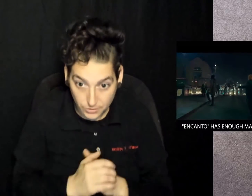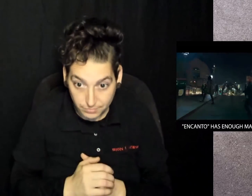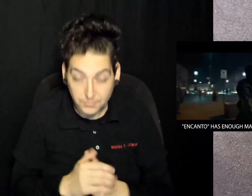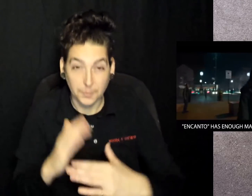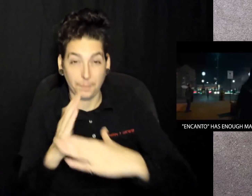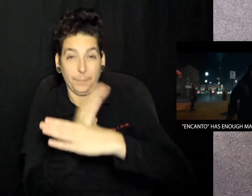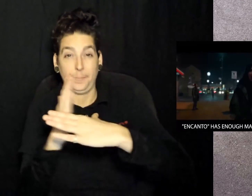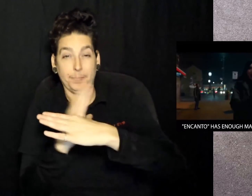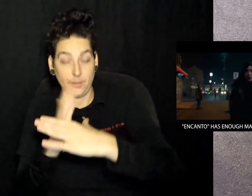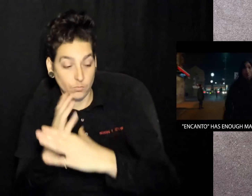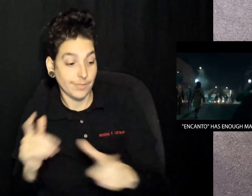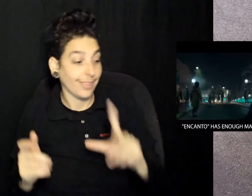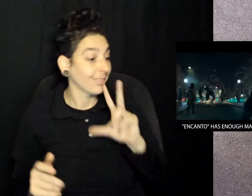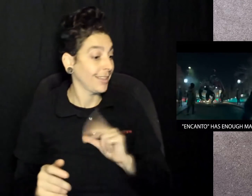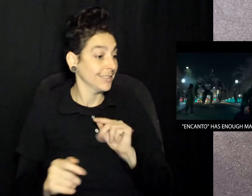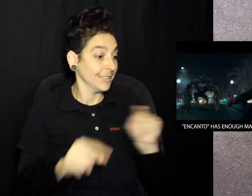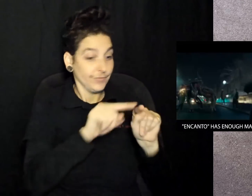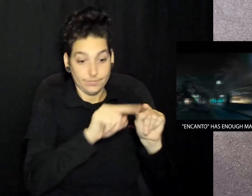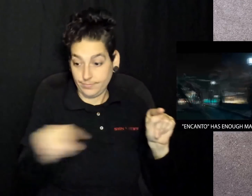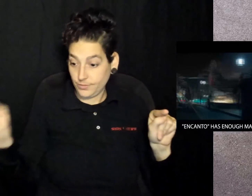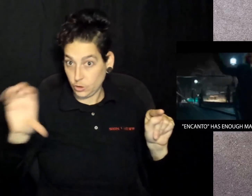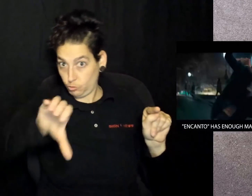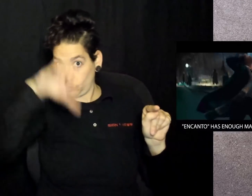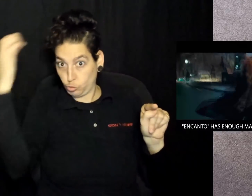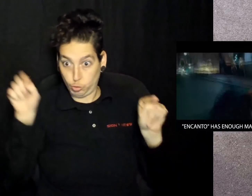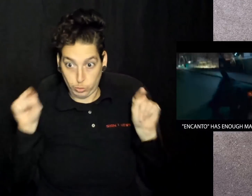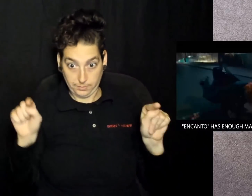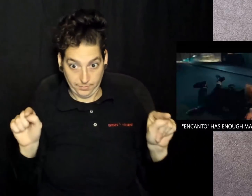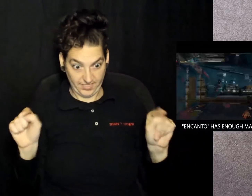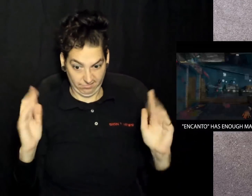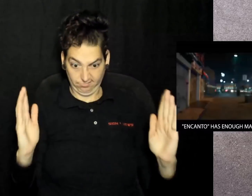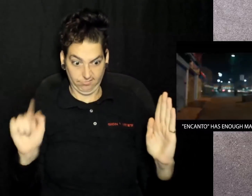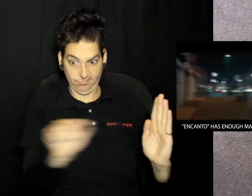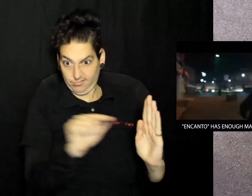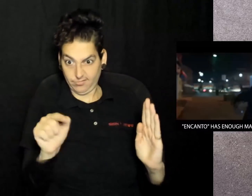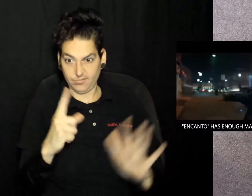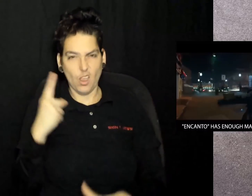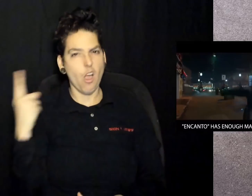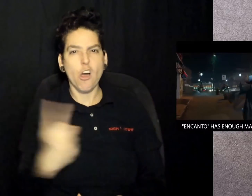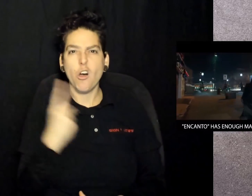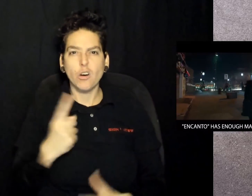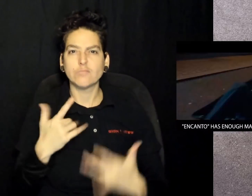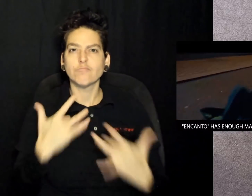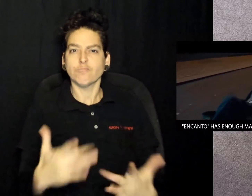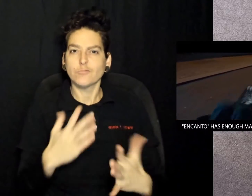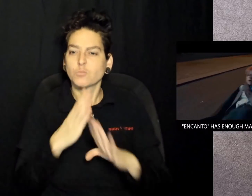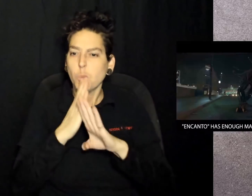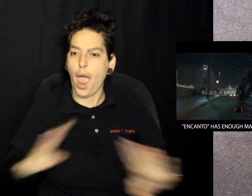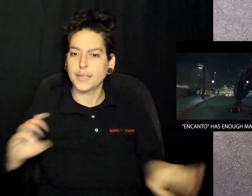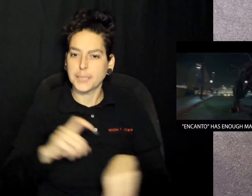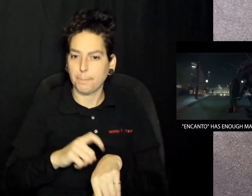early December between Thanksgiving and Christmas is always a quiet time at theaters